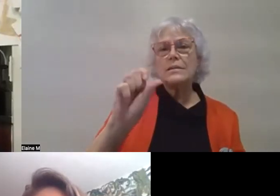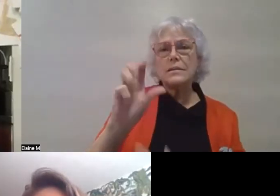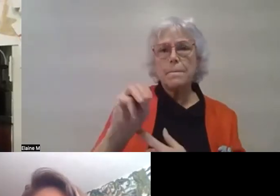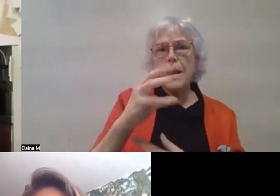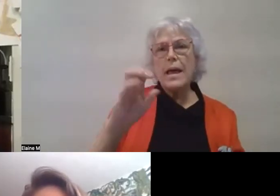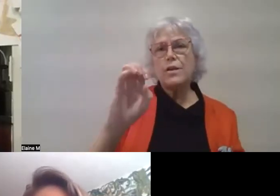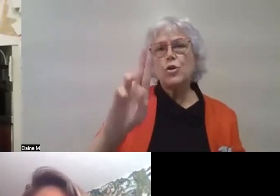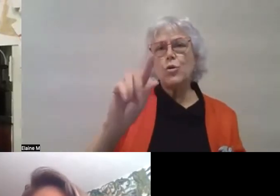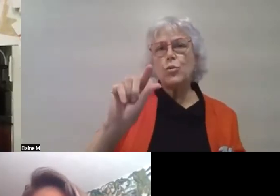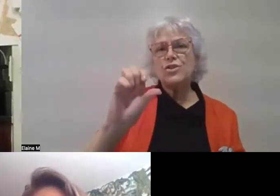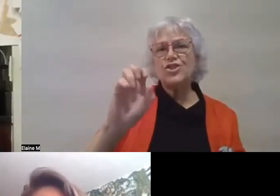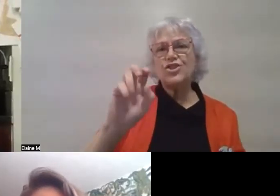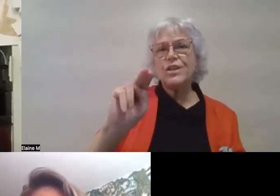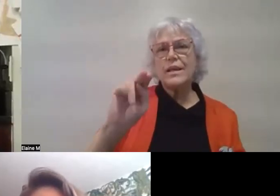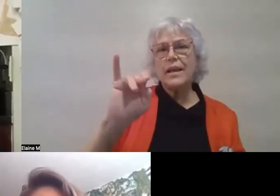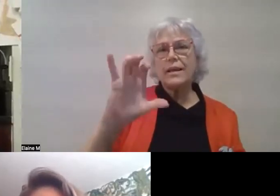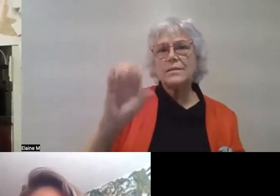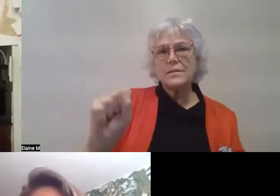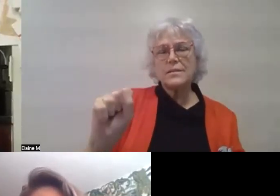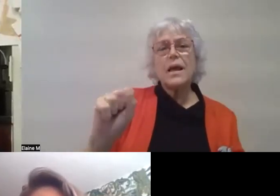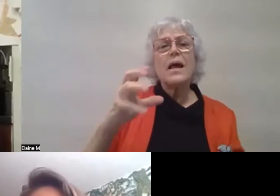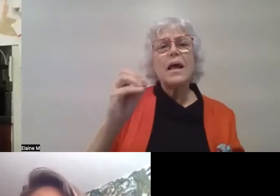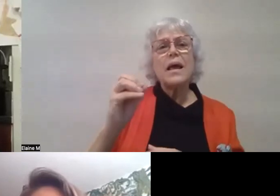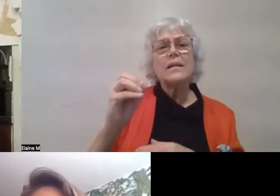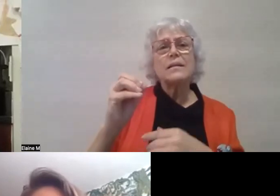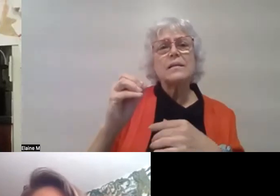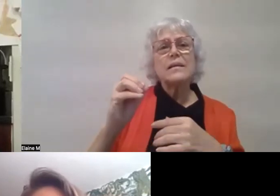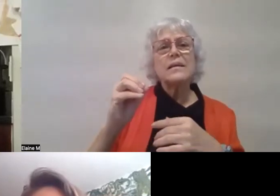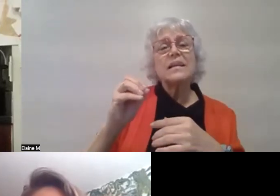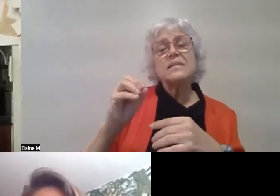killing off the people that the colonizer does not want around.